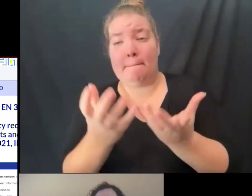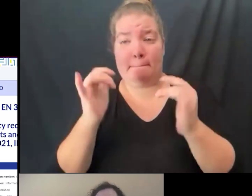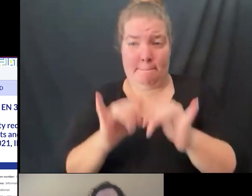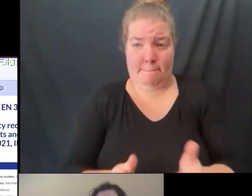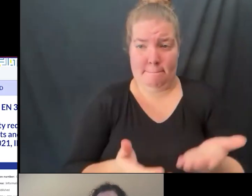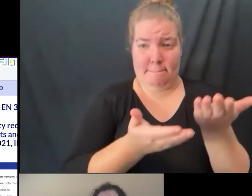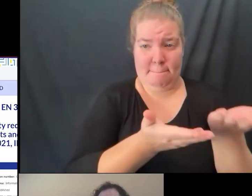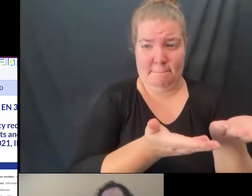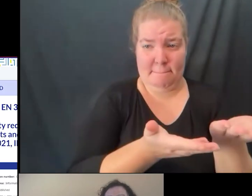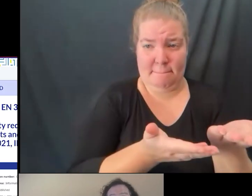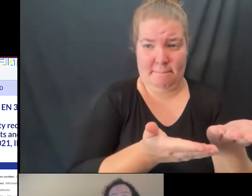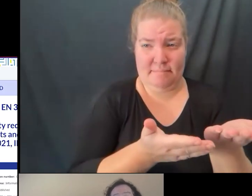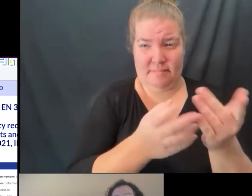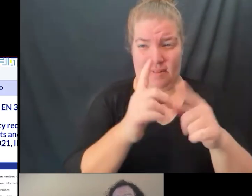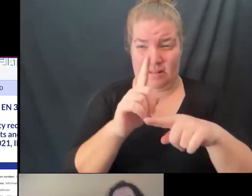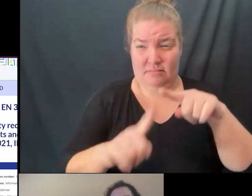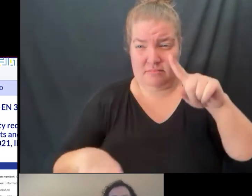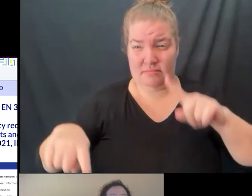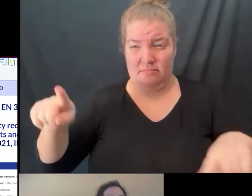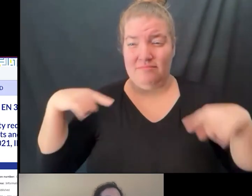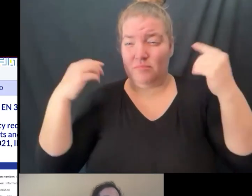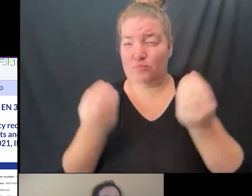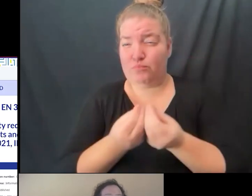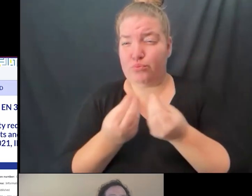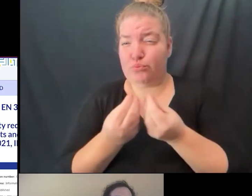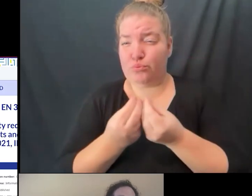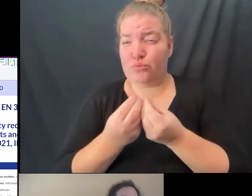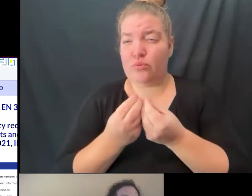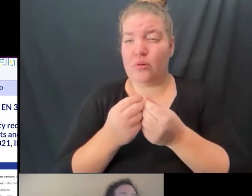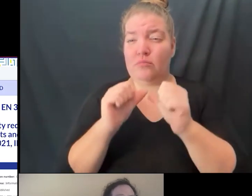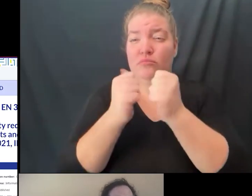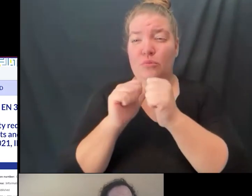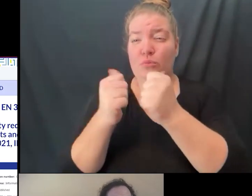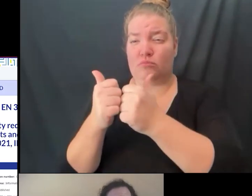means the whole global ecosystem that's been working to make it easy for all kinds of organizations